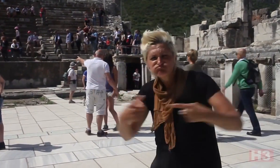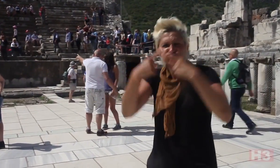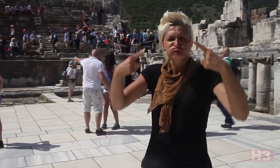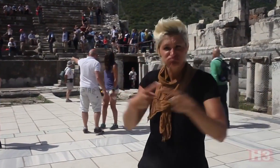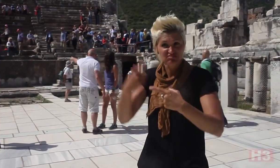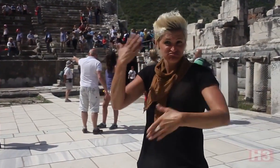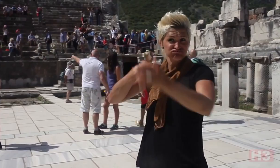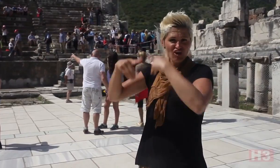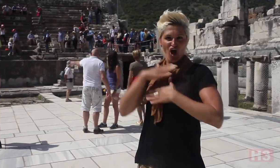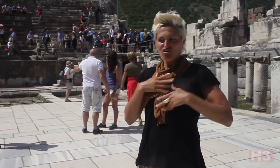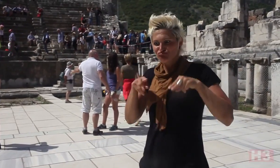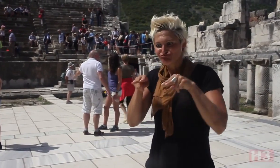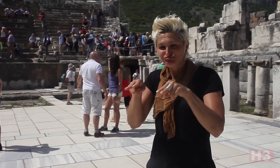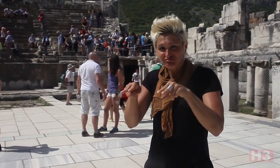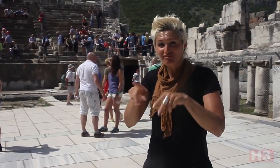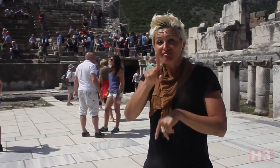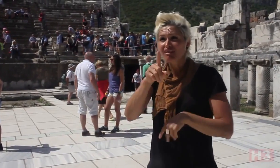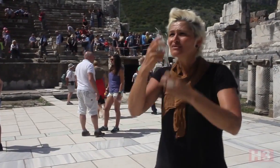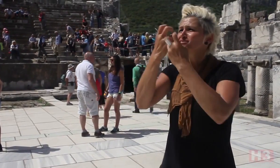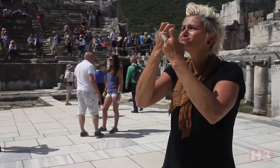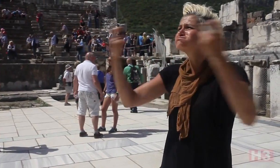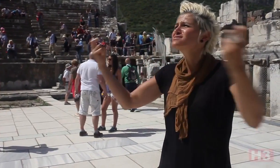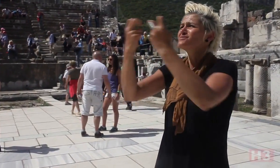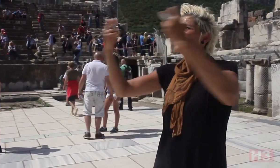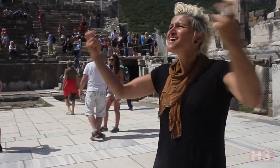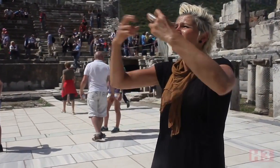People and animal injured from fights was entertainment back then.